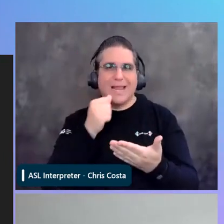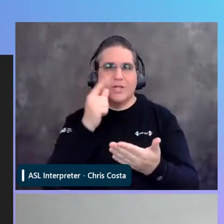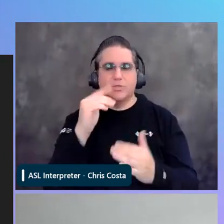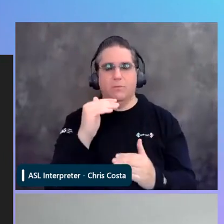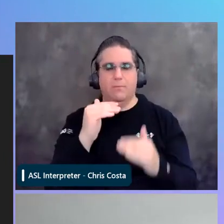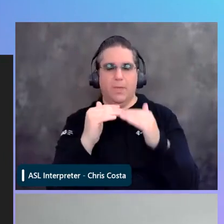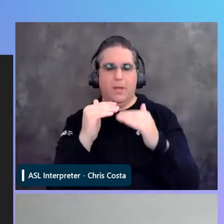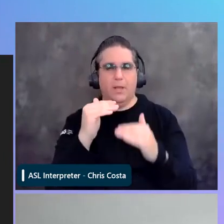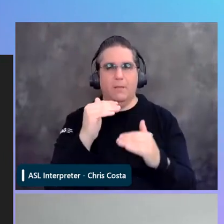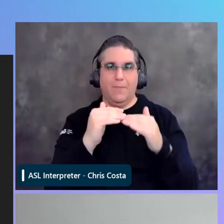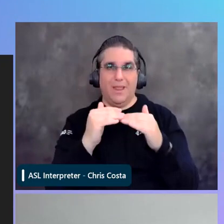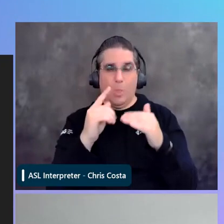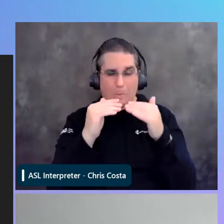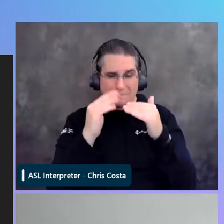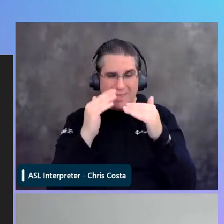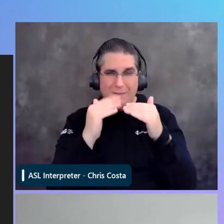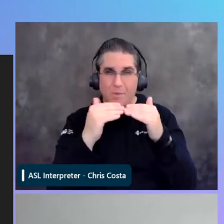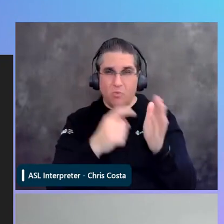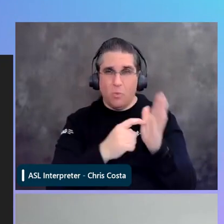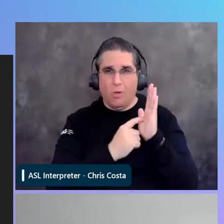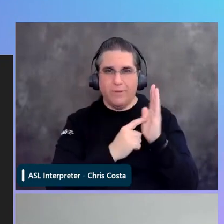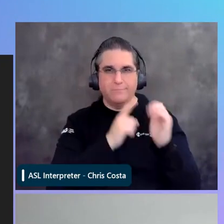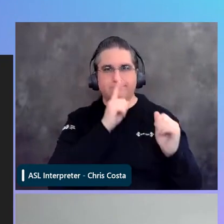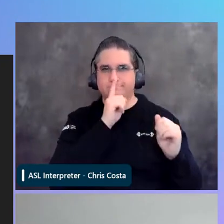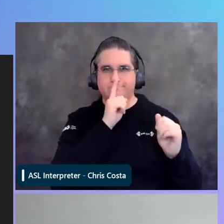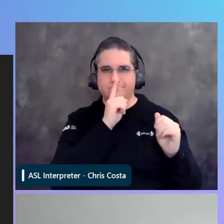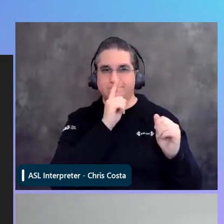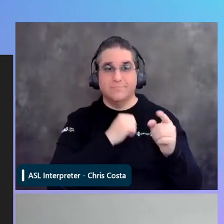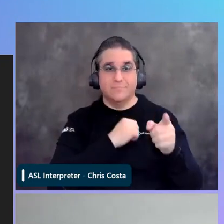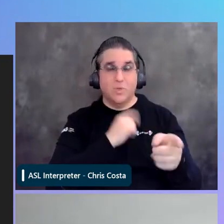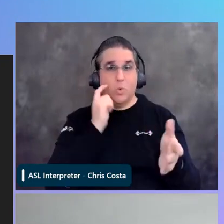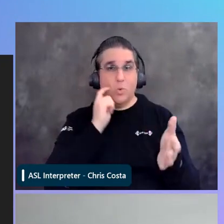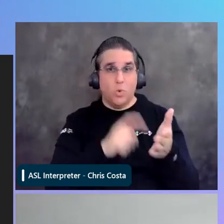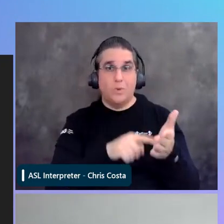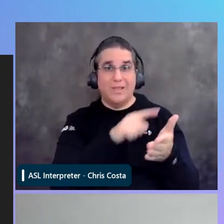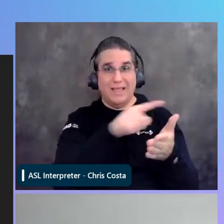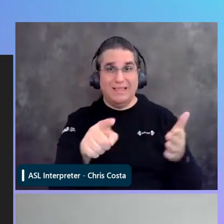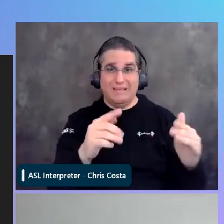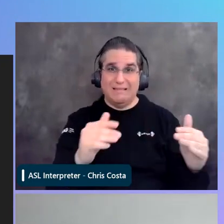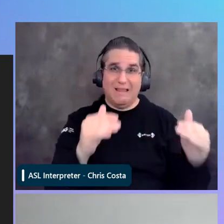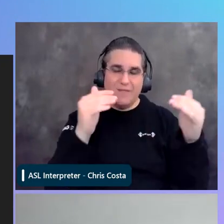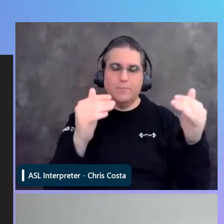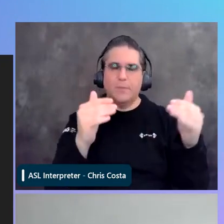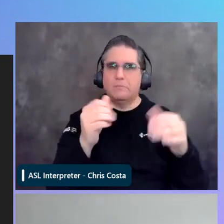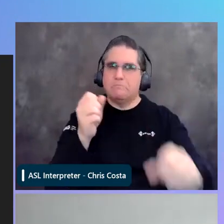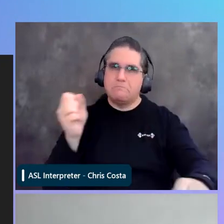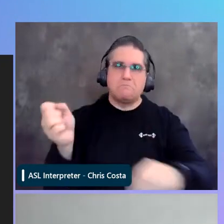lot of the enhancements you'll see in this demo are go beyond just the minimum requirements.